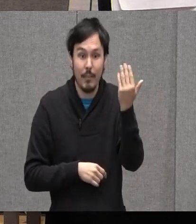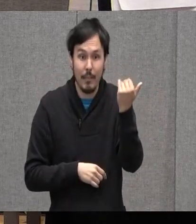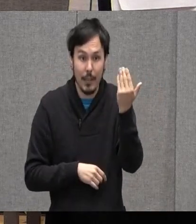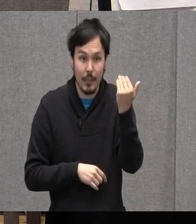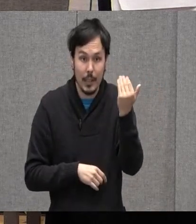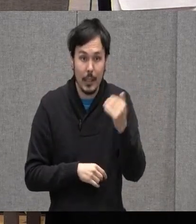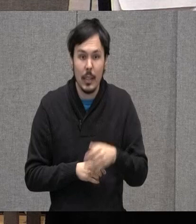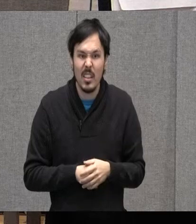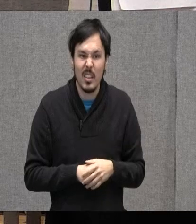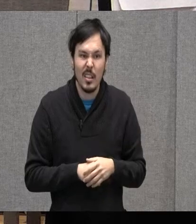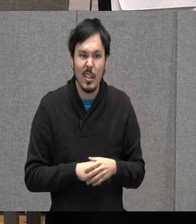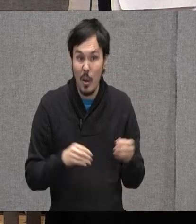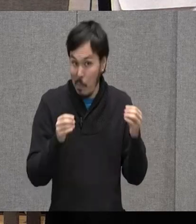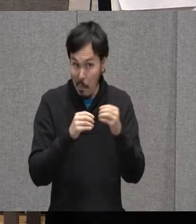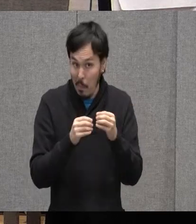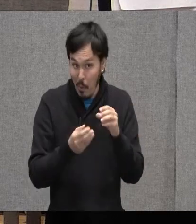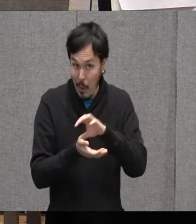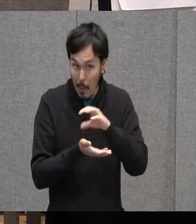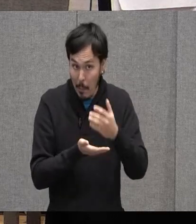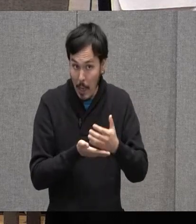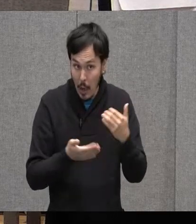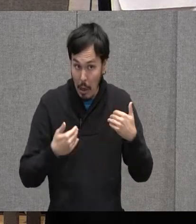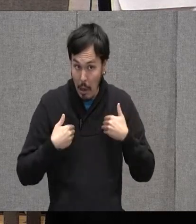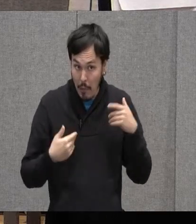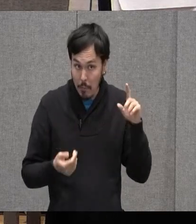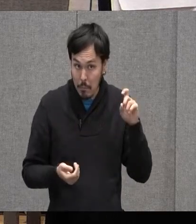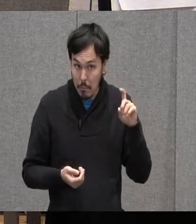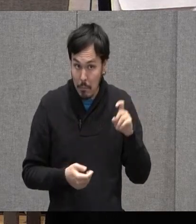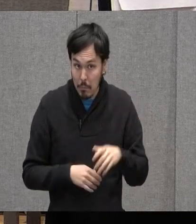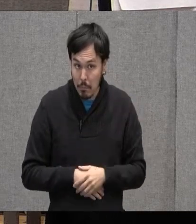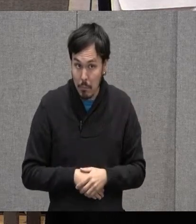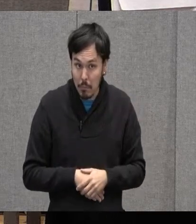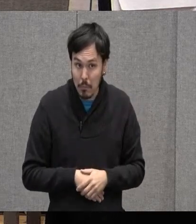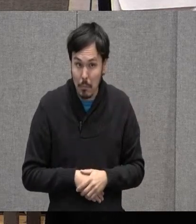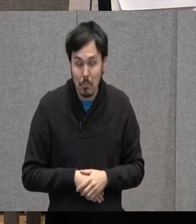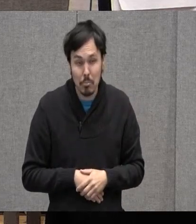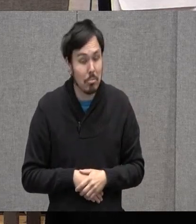Do we have any other quantities? No.